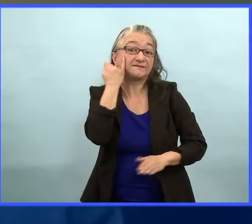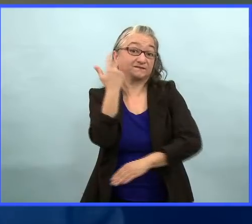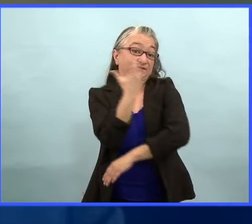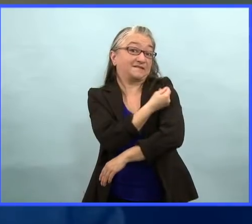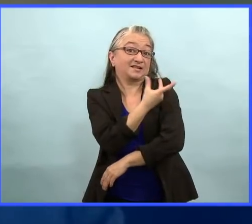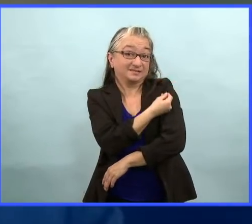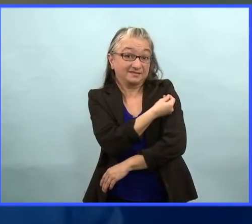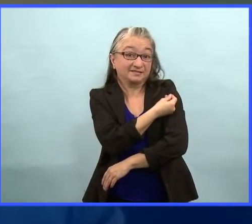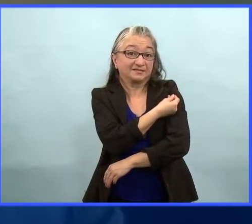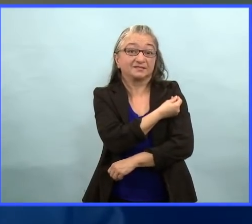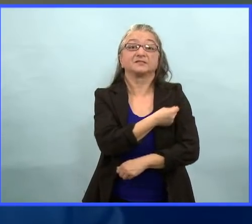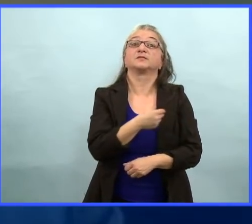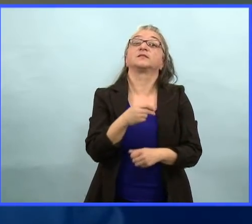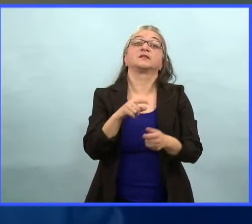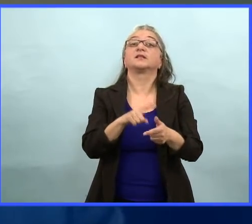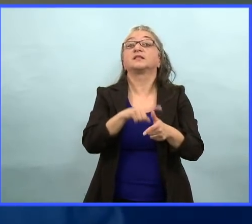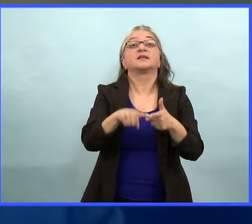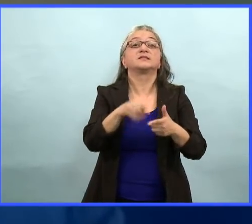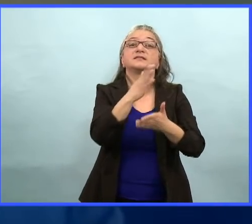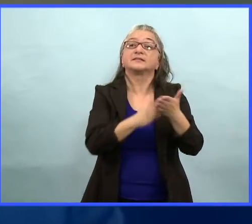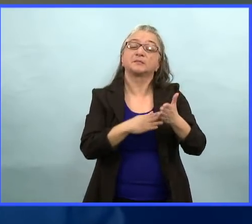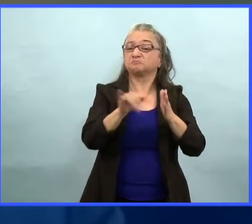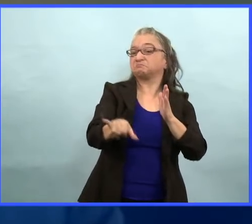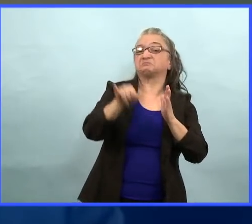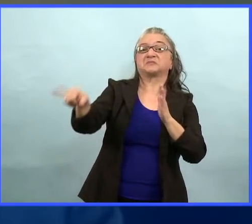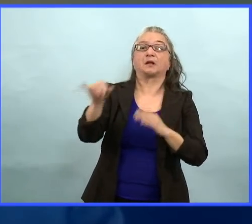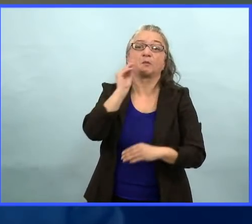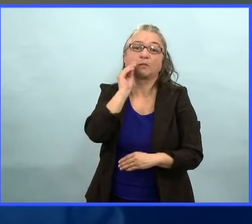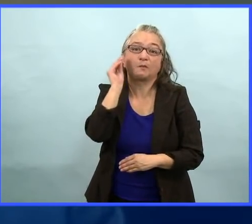so while the ratio in hospital may be approximately 40 to 6